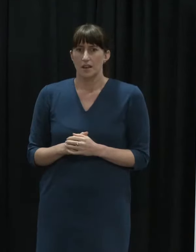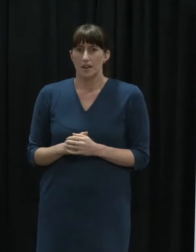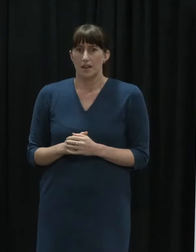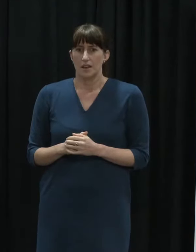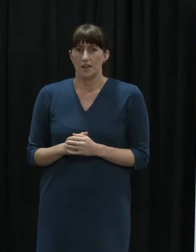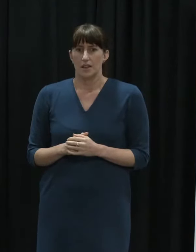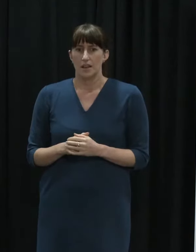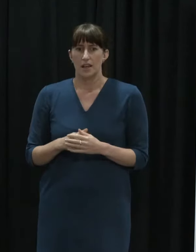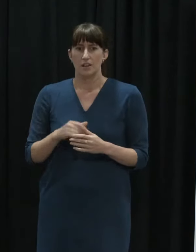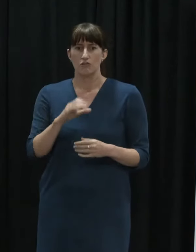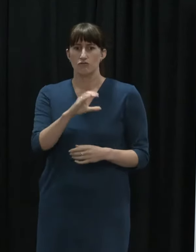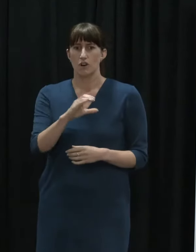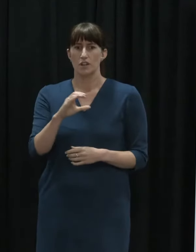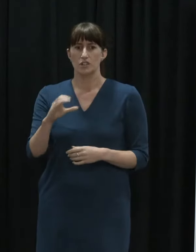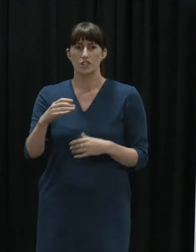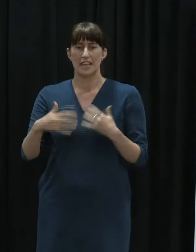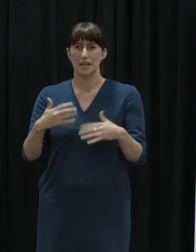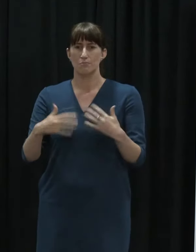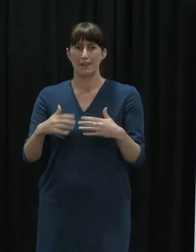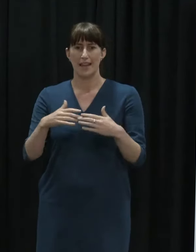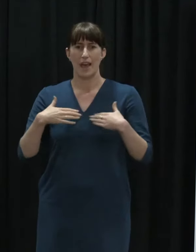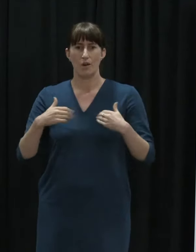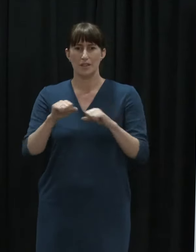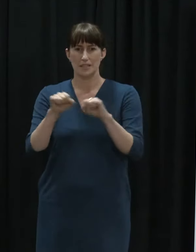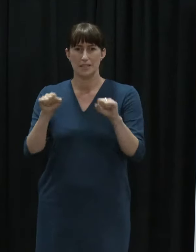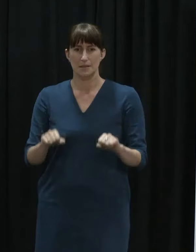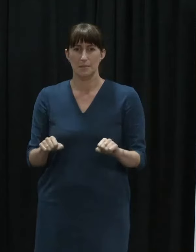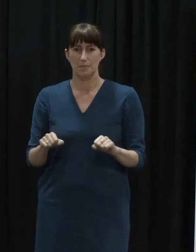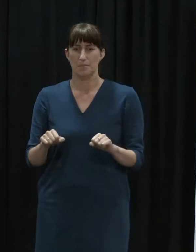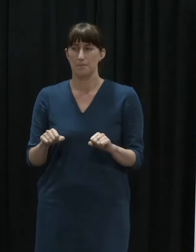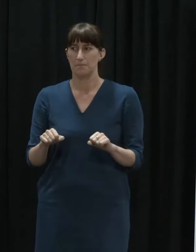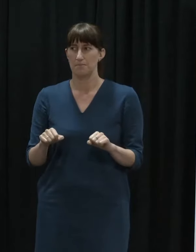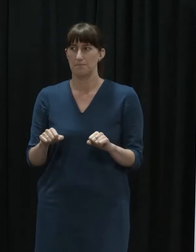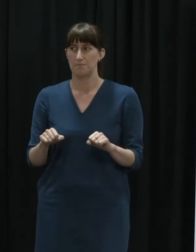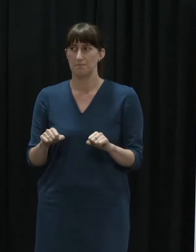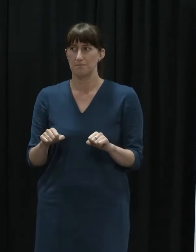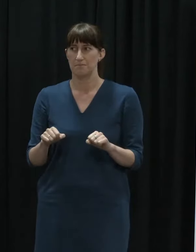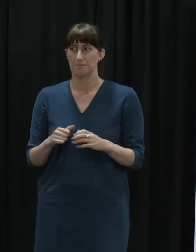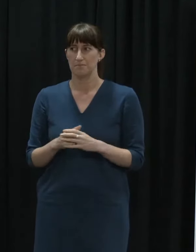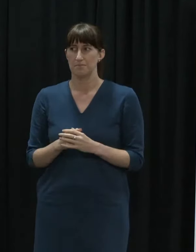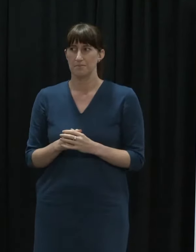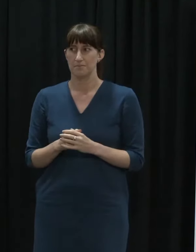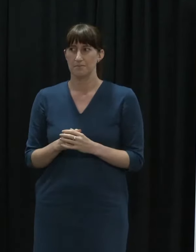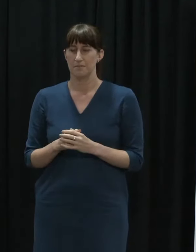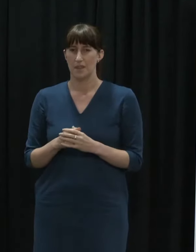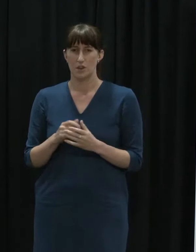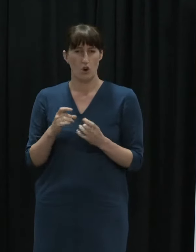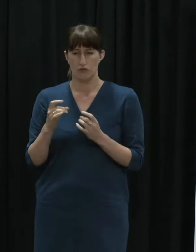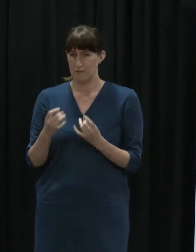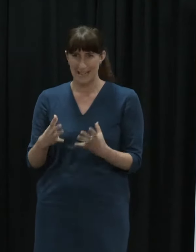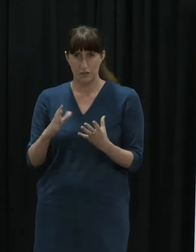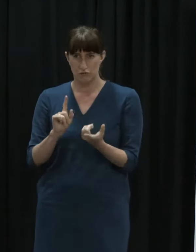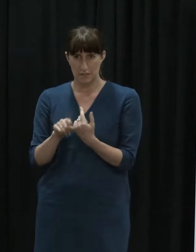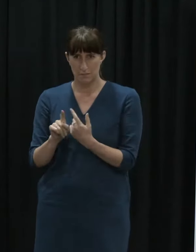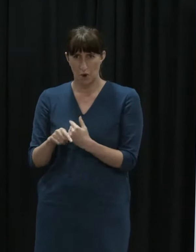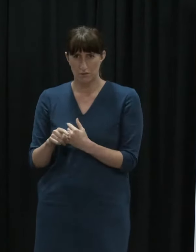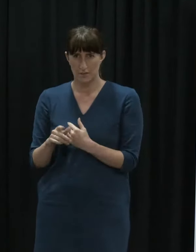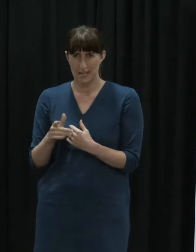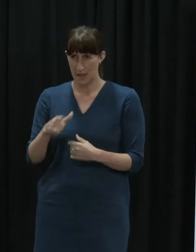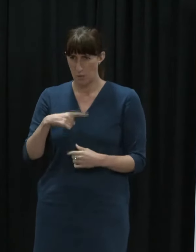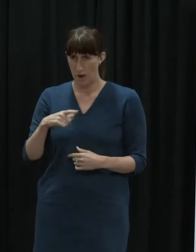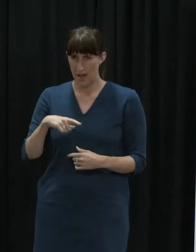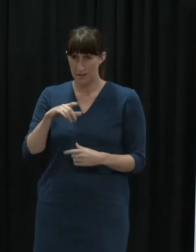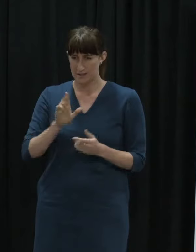Can we assume that Ellington